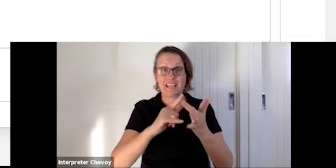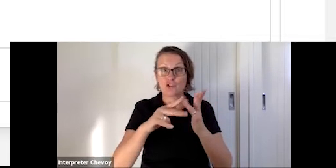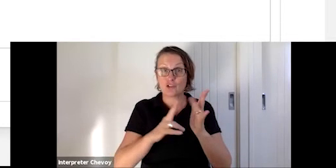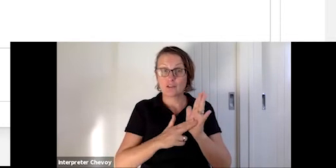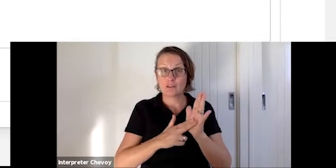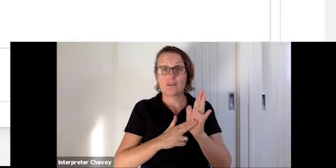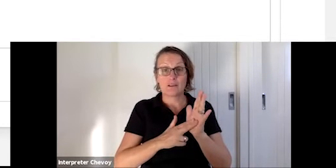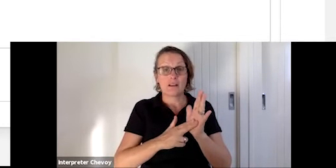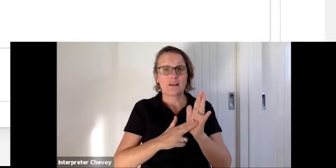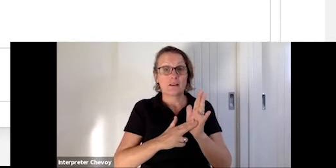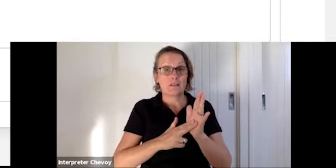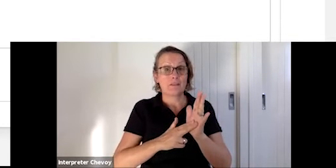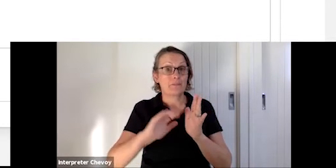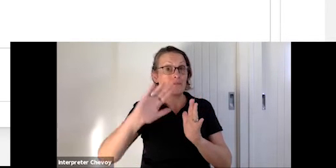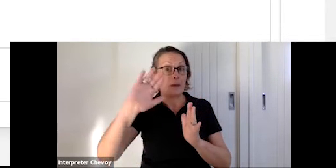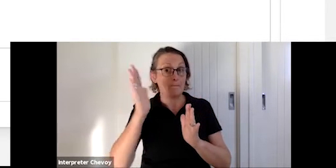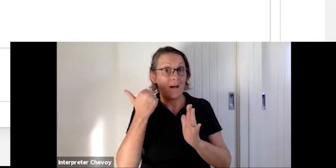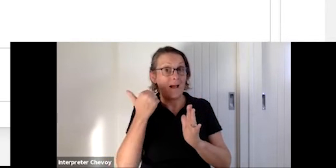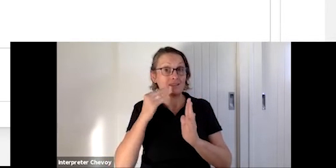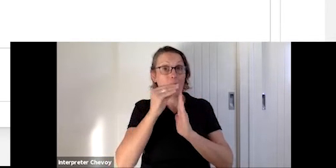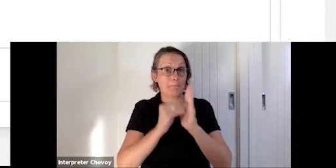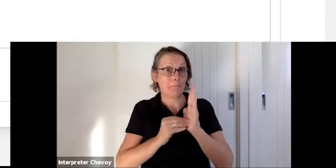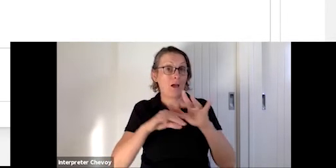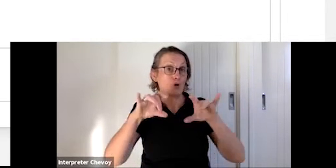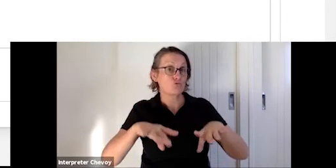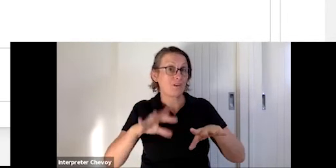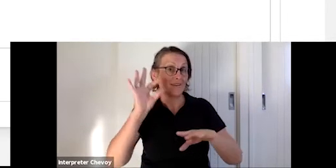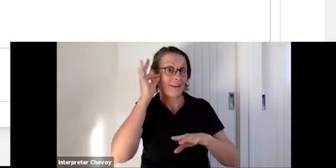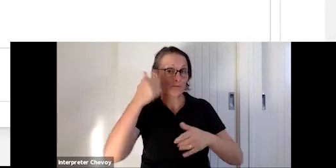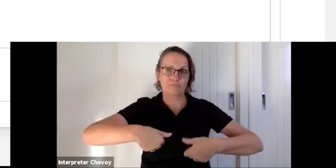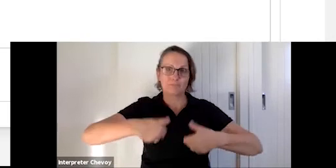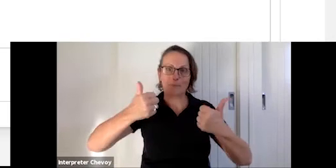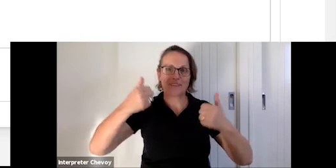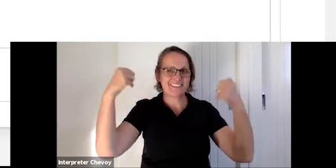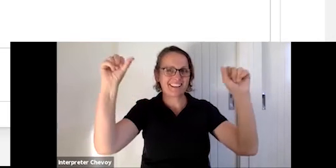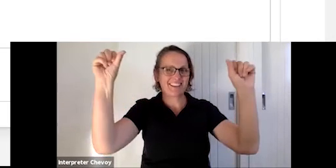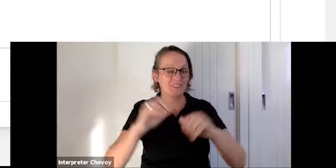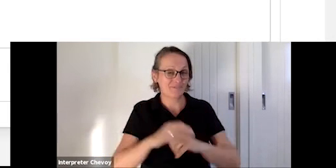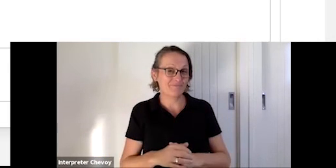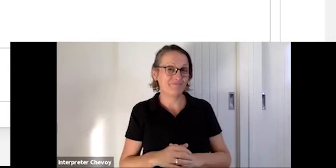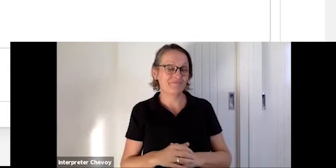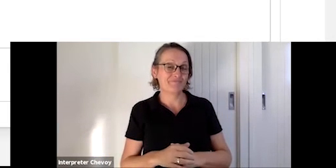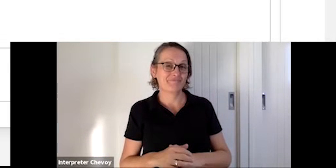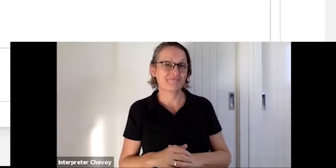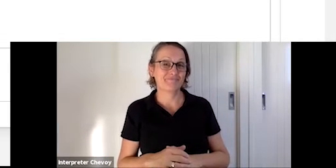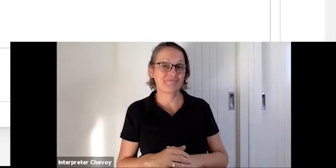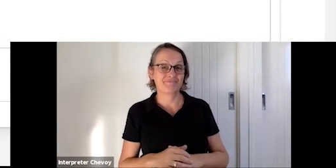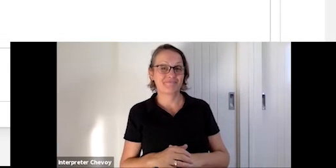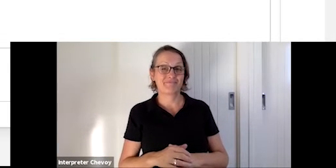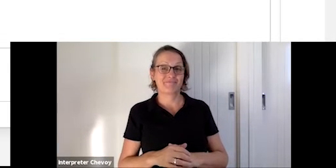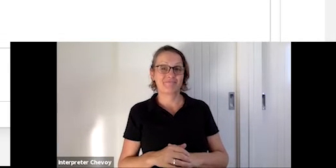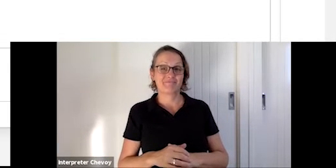to the Australia Council and were successful. Against all odds, because it was seven people